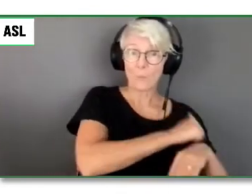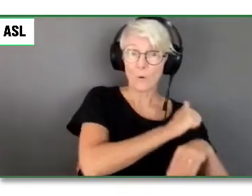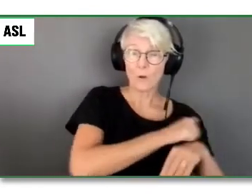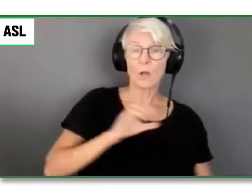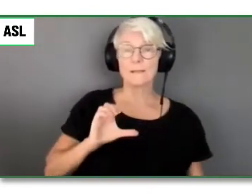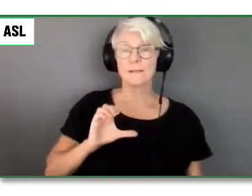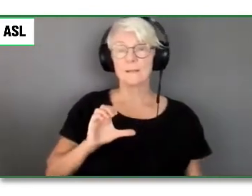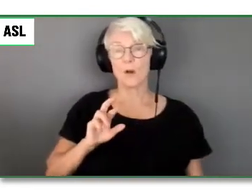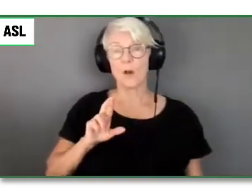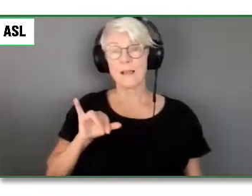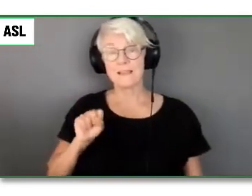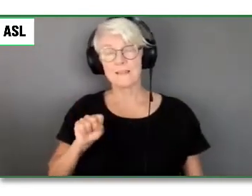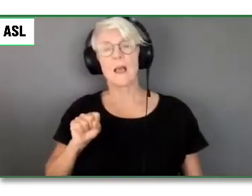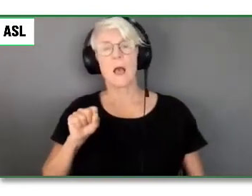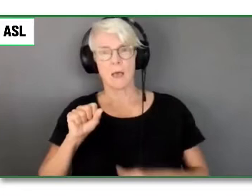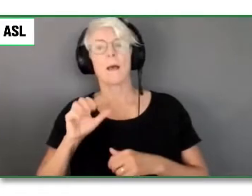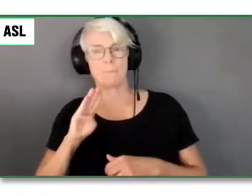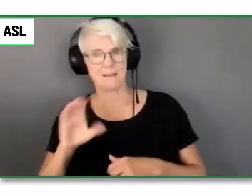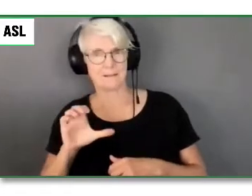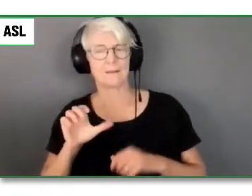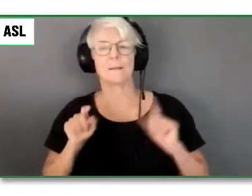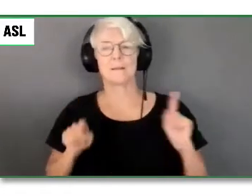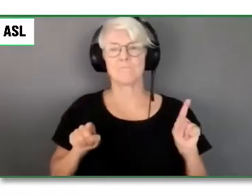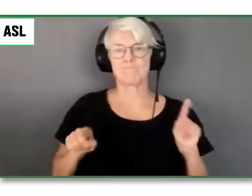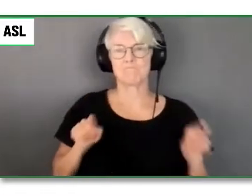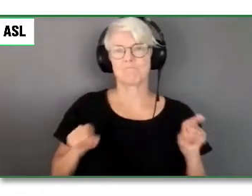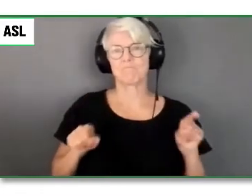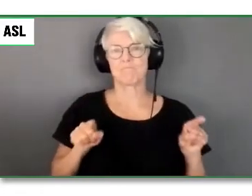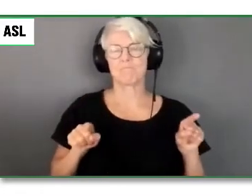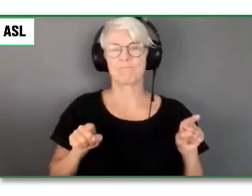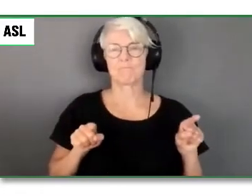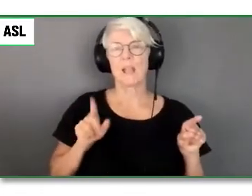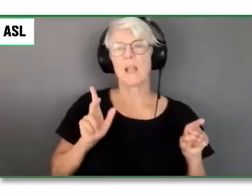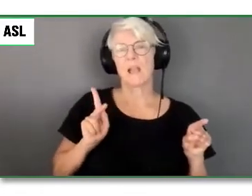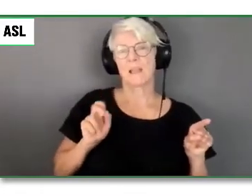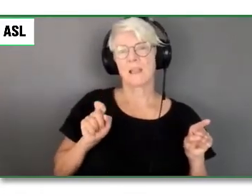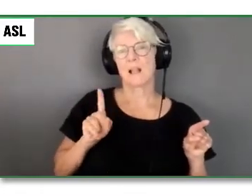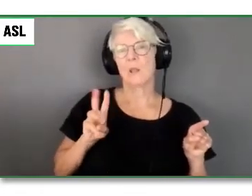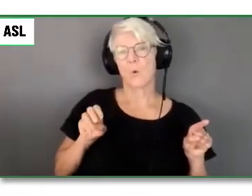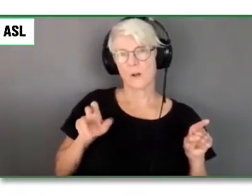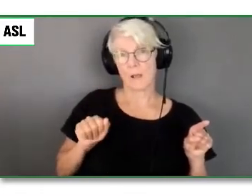that they are based in Kelowna, BC. I met the owners of both groups when I